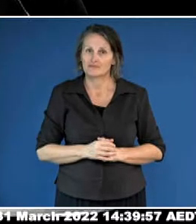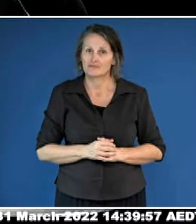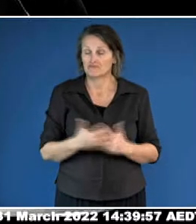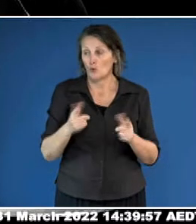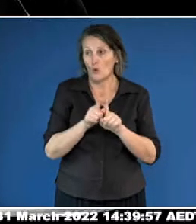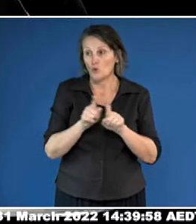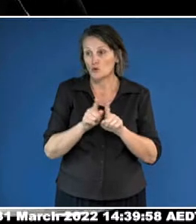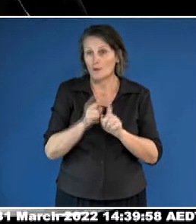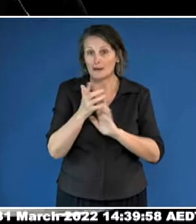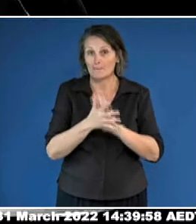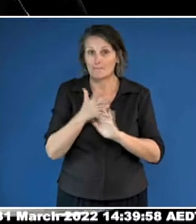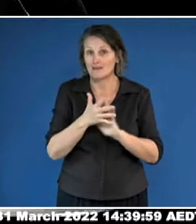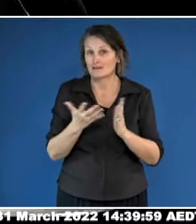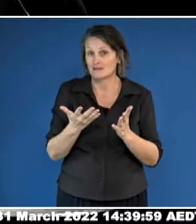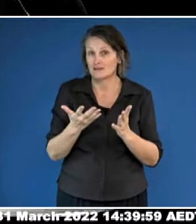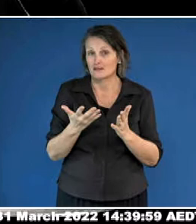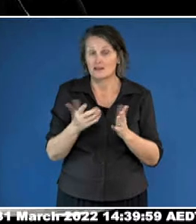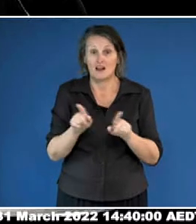the non-consensual and coercive use of psychotropic medication.